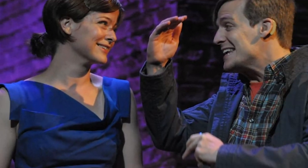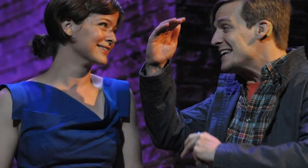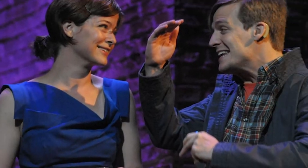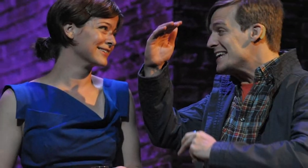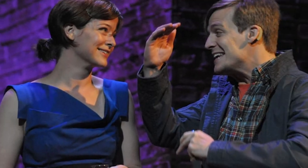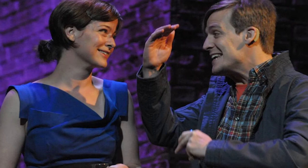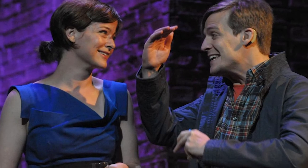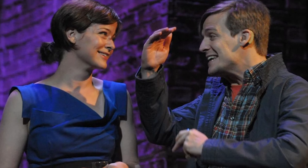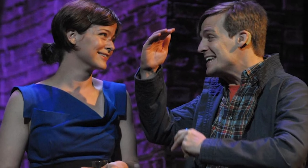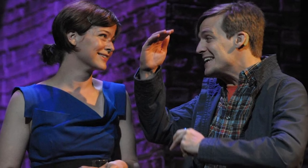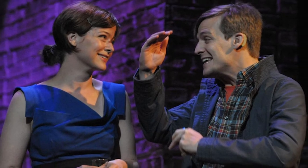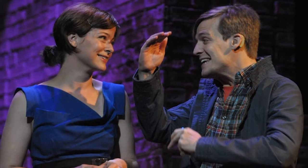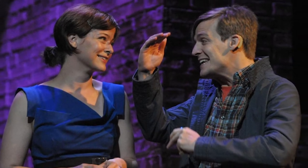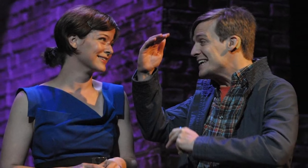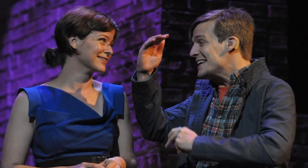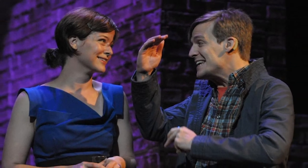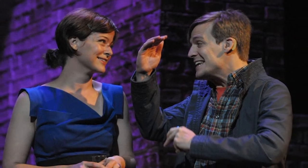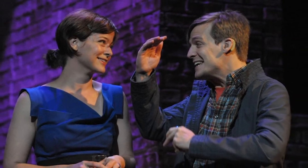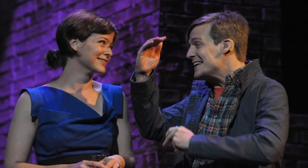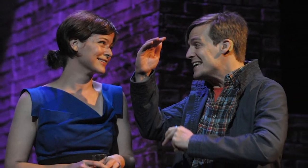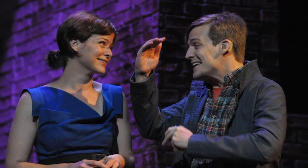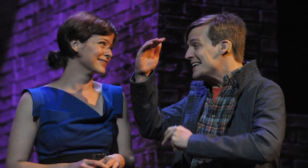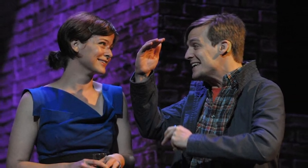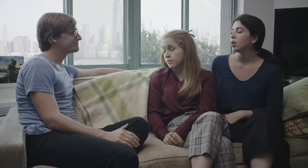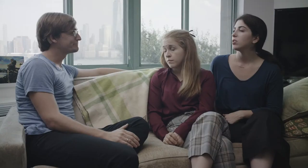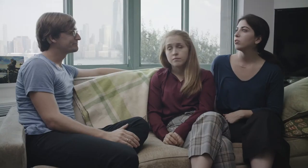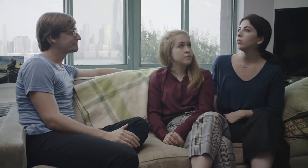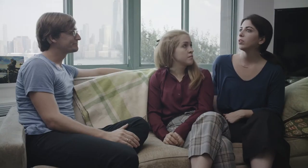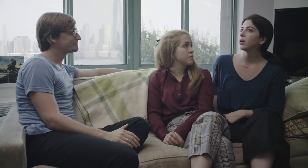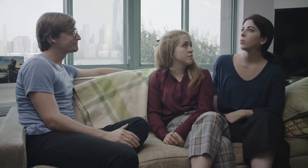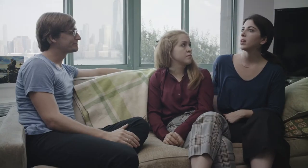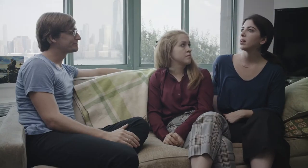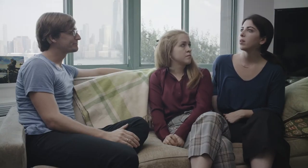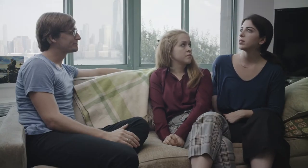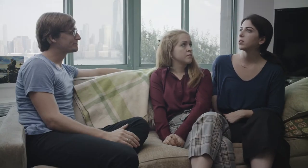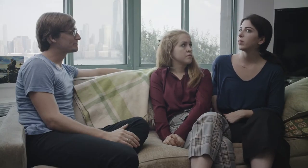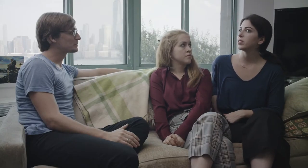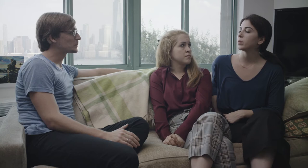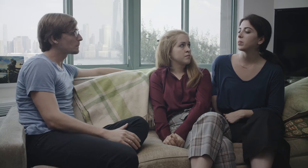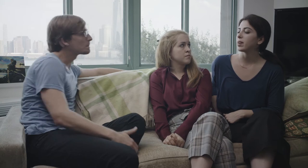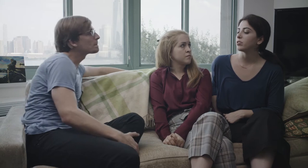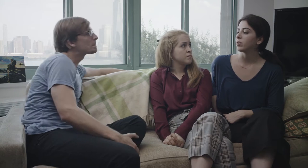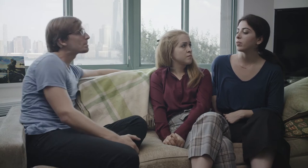when people don't observe and respect that deaf people should play deaf characters. : Do you feel like when a disability is written about in general,